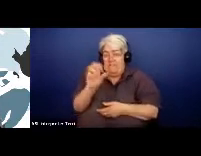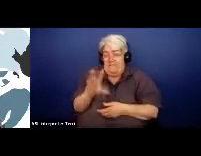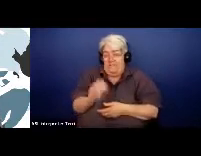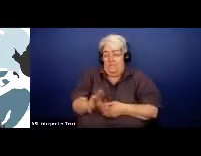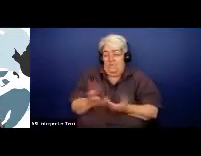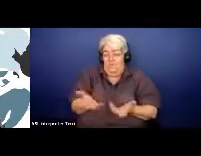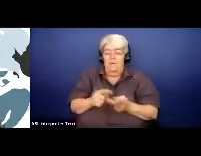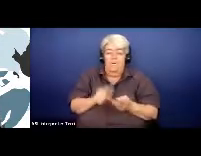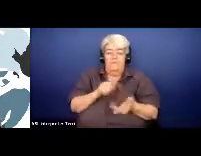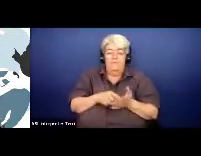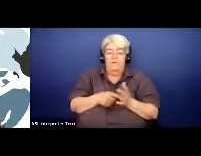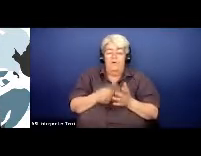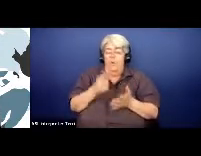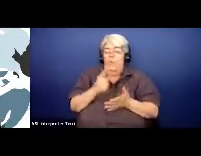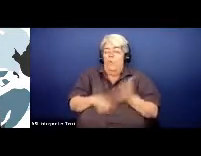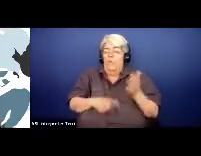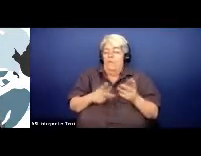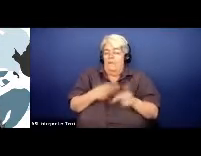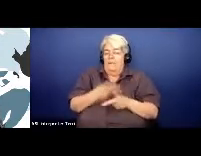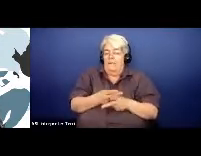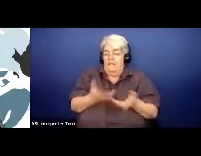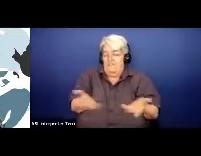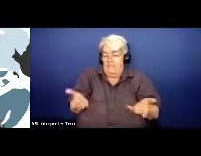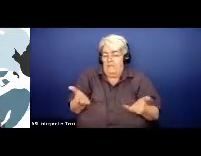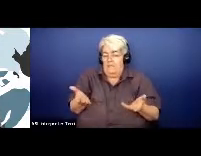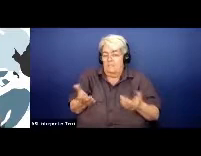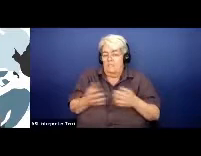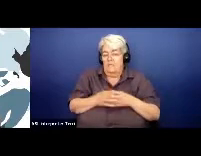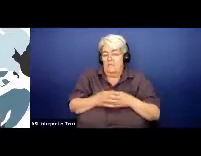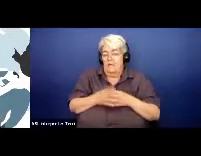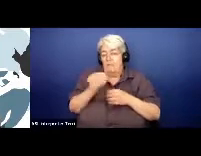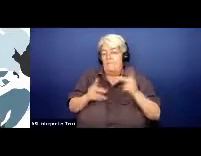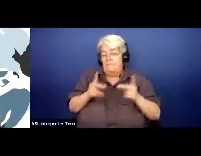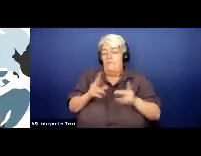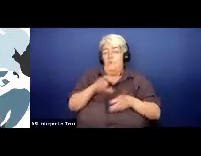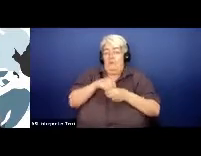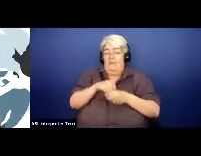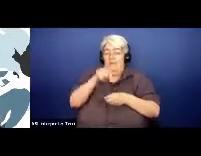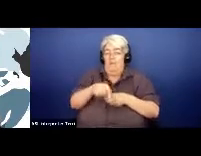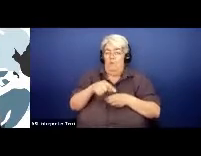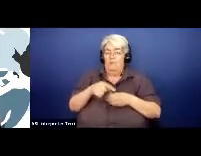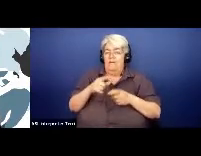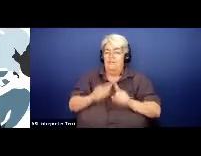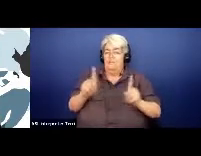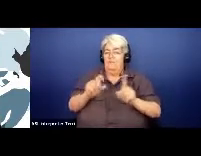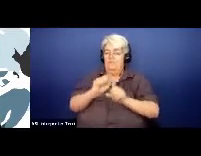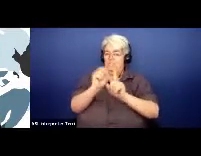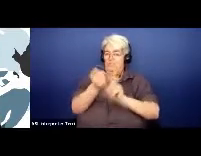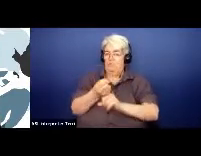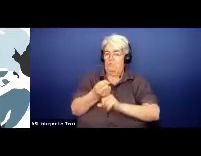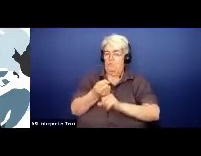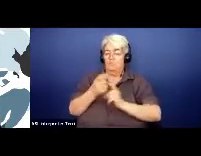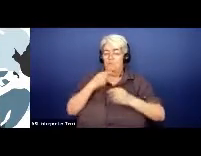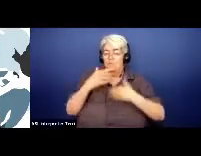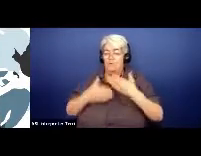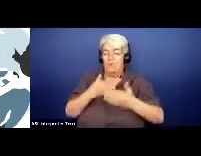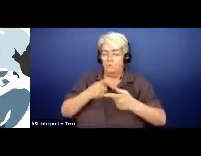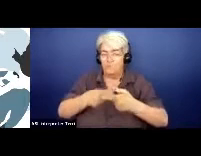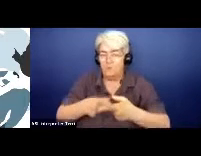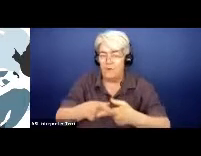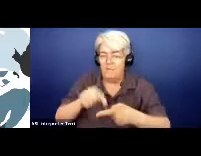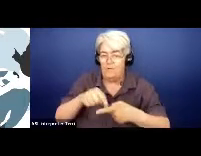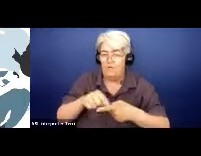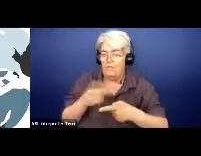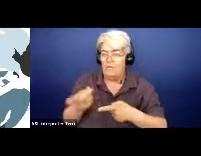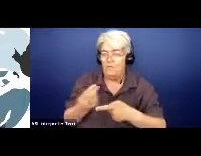different types of players. What is it that -- what can you do? Who needs to be educated?